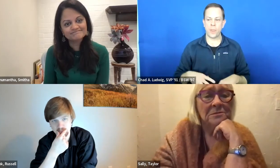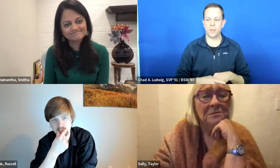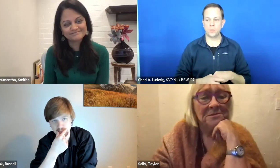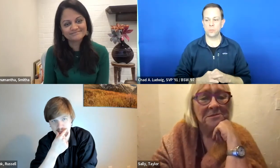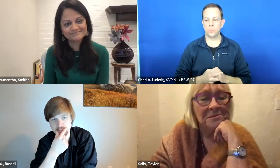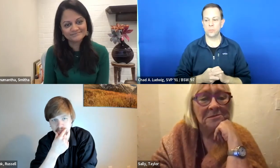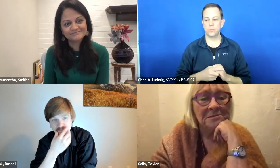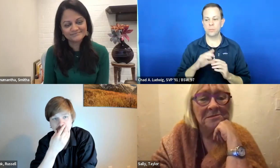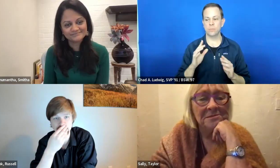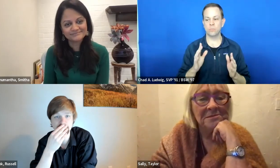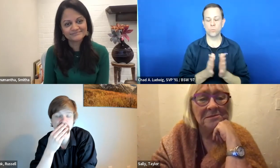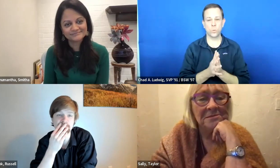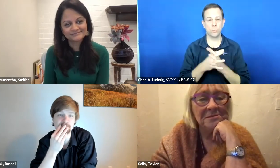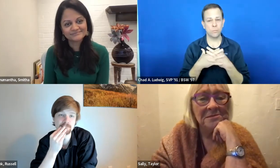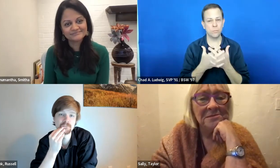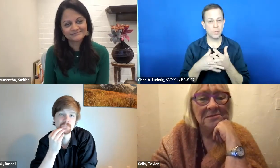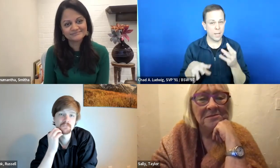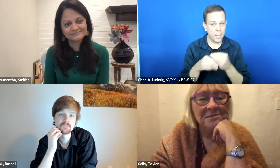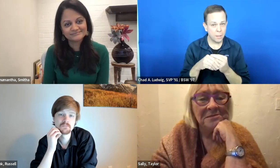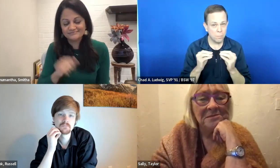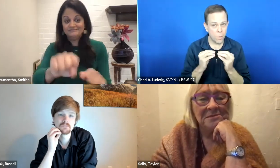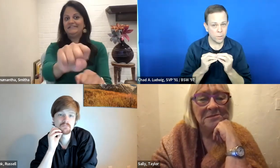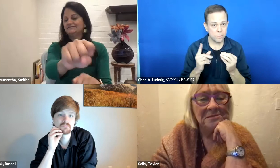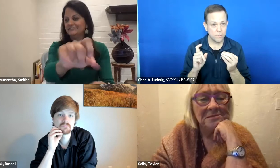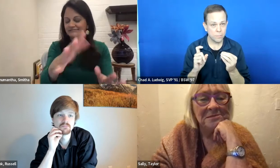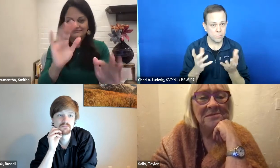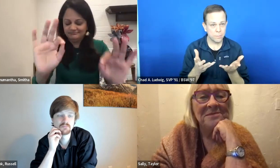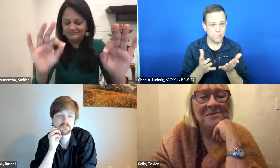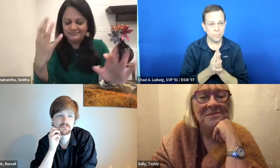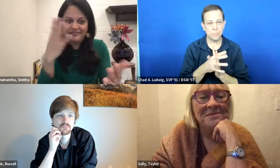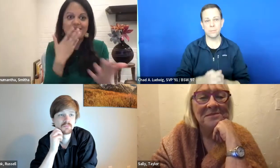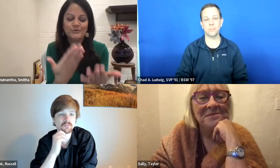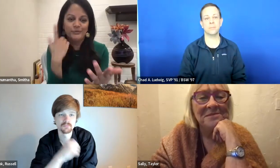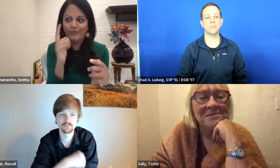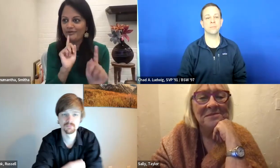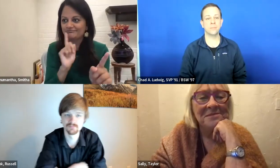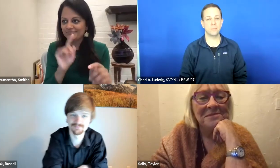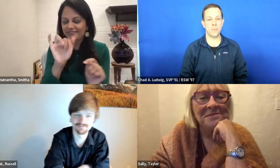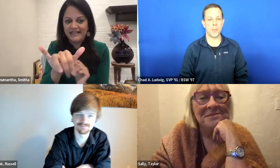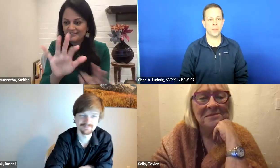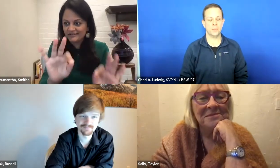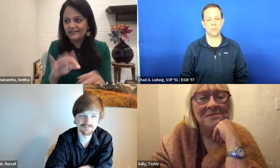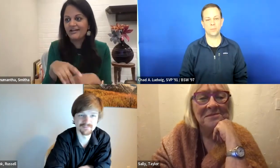but what's, you know, really important is, you know, the humanity part of it. We're all human. Is there anything else that you want me to add?